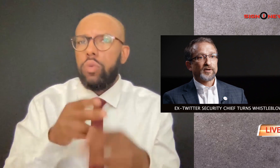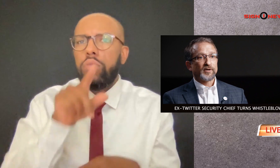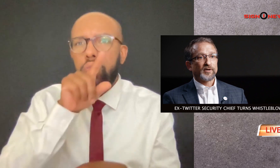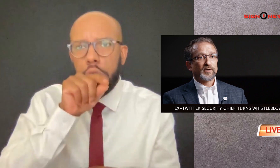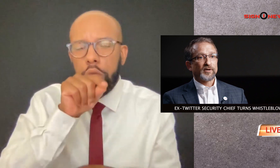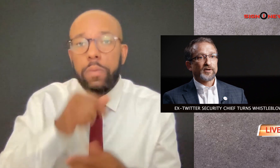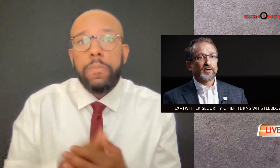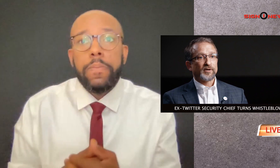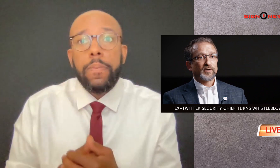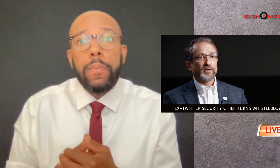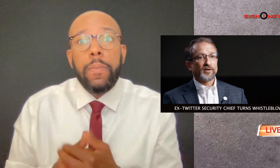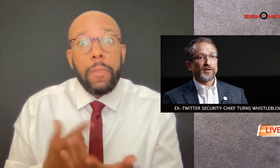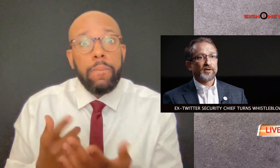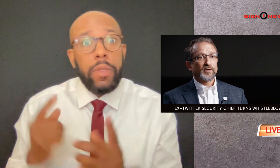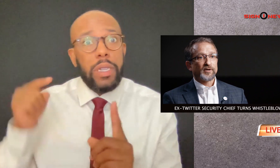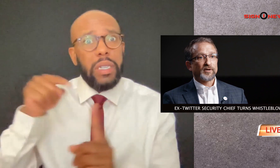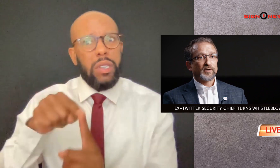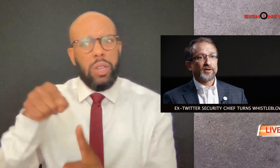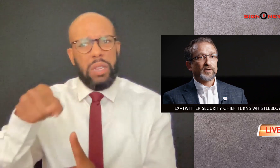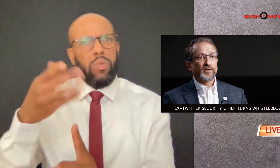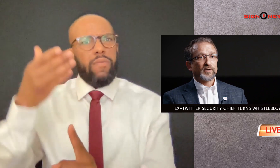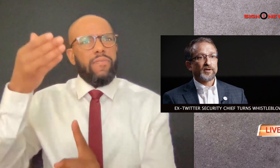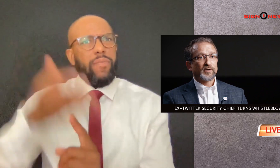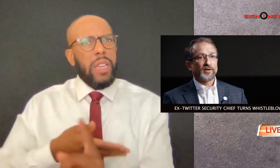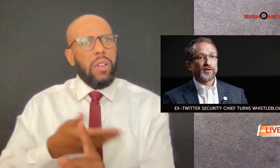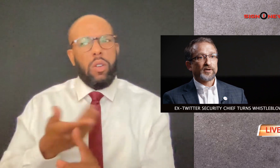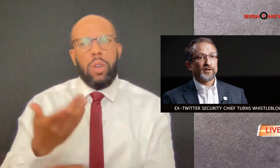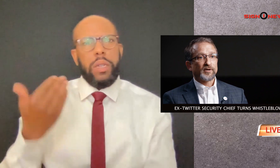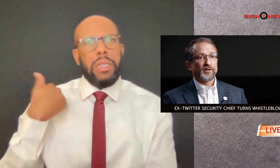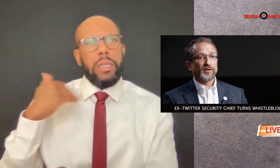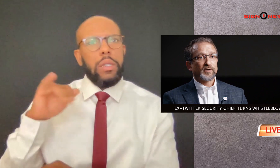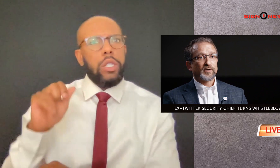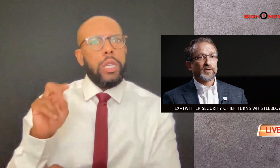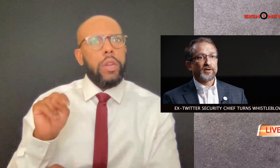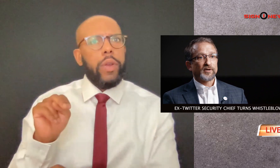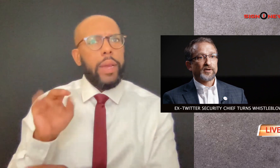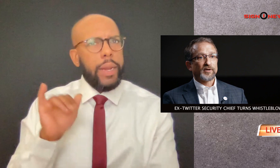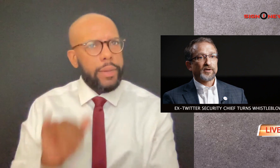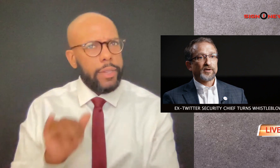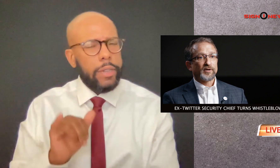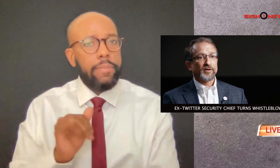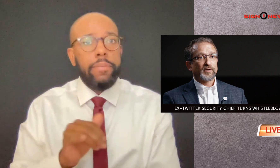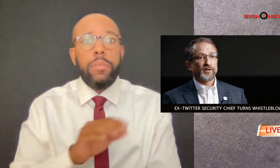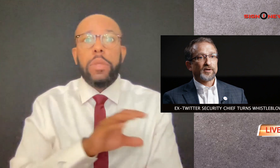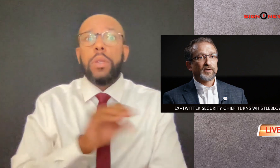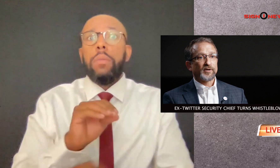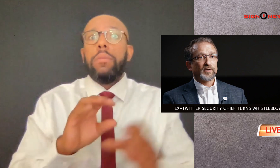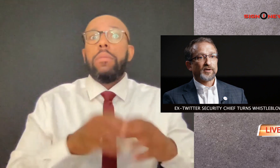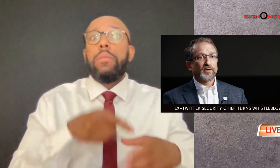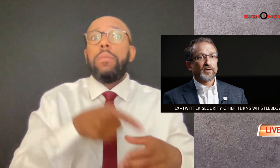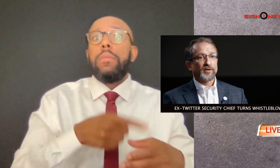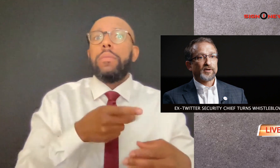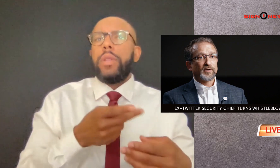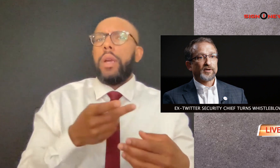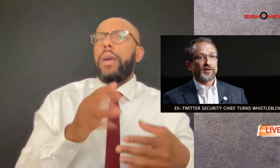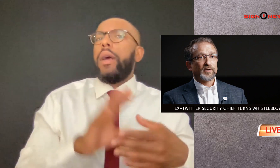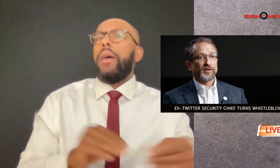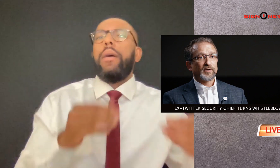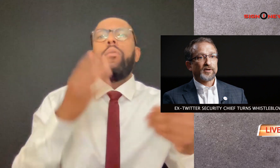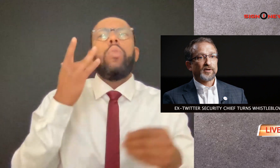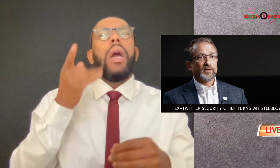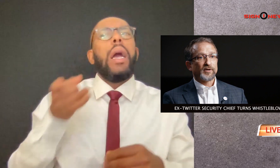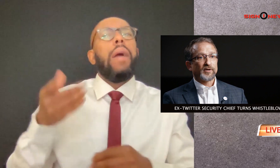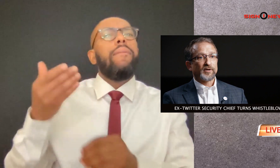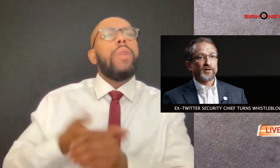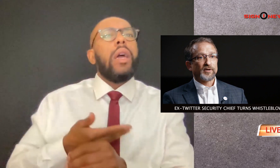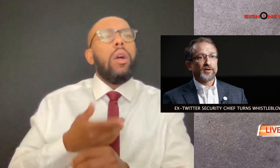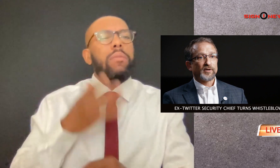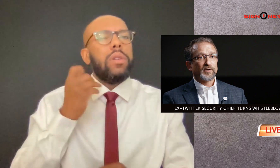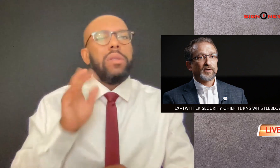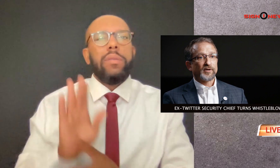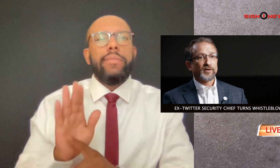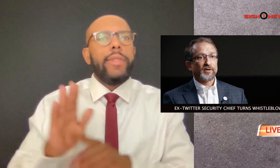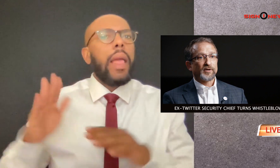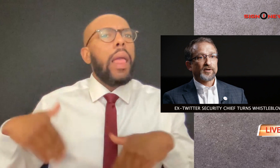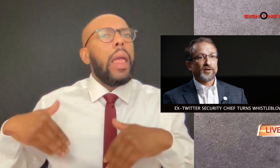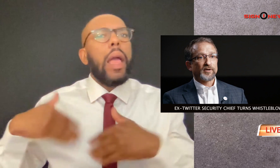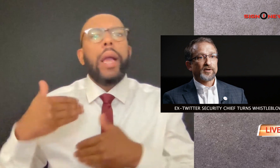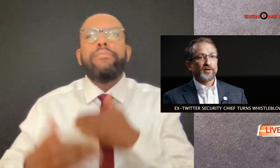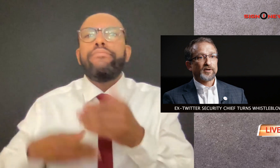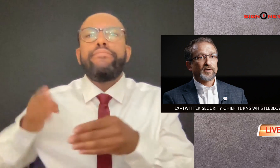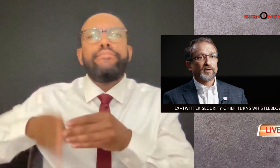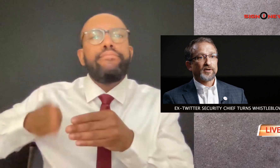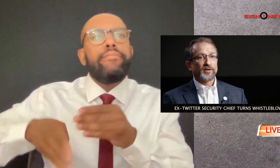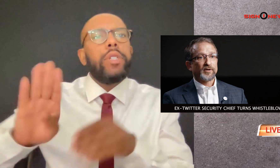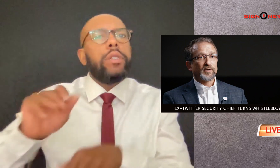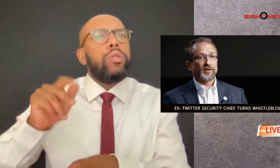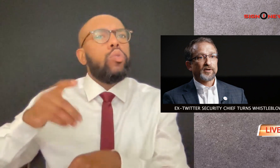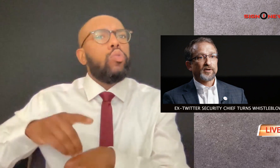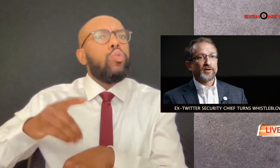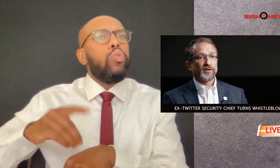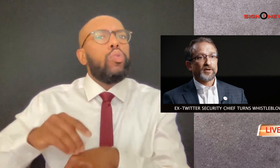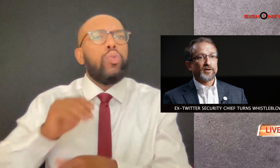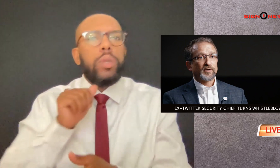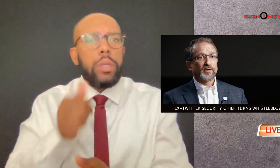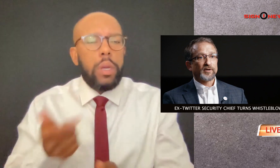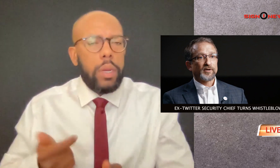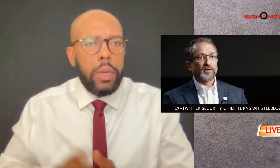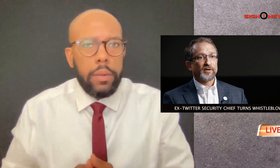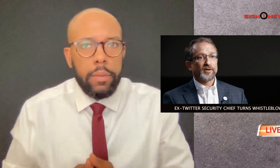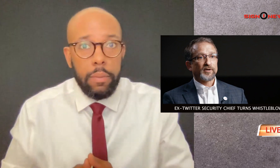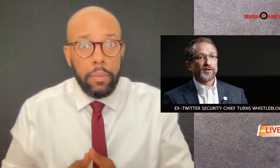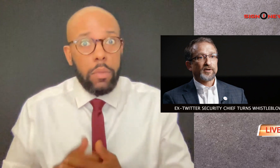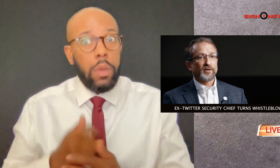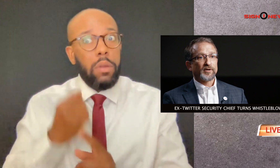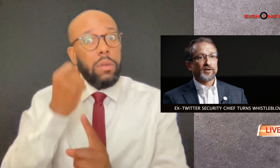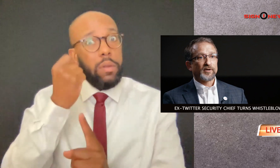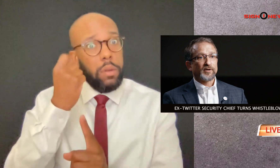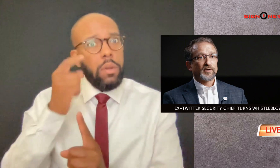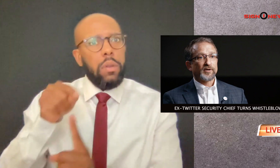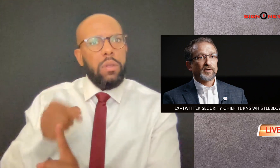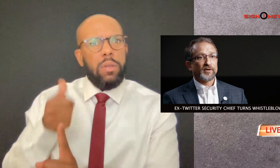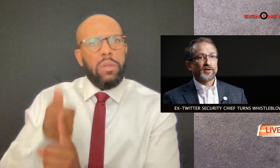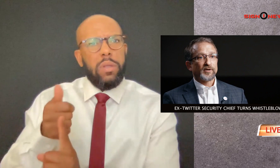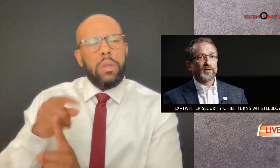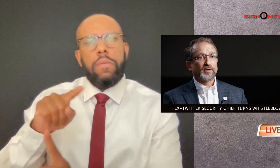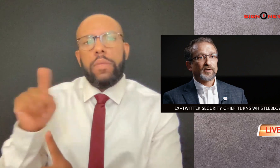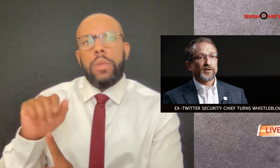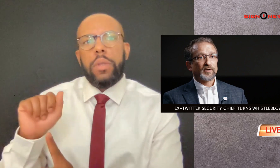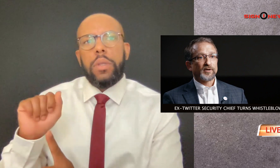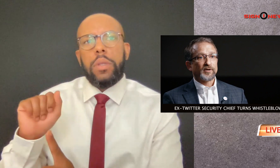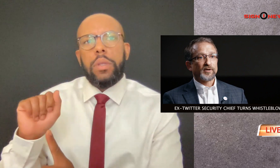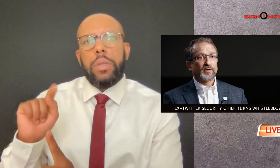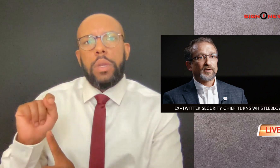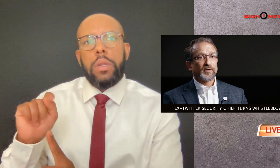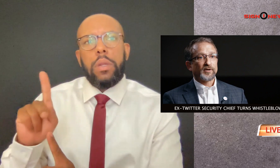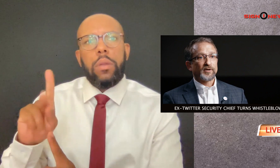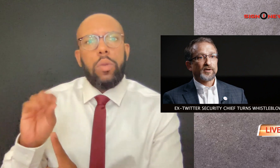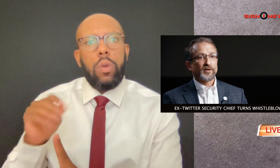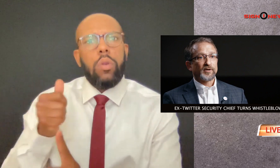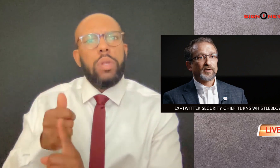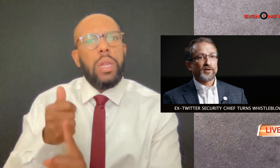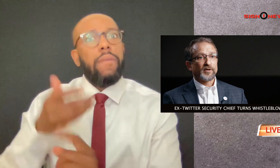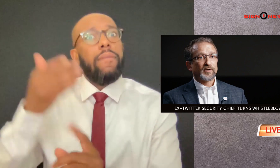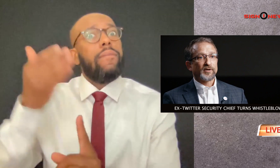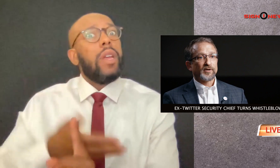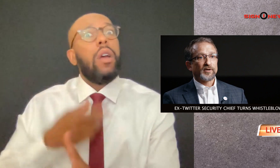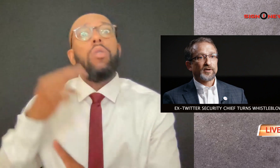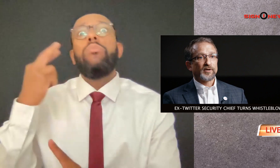in January the company says he was fired for poor performance